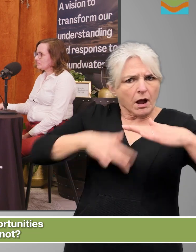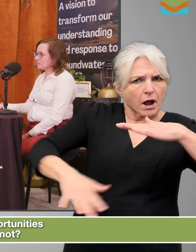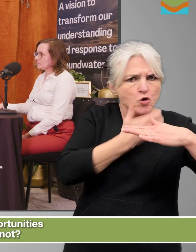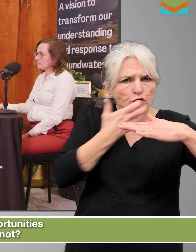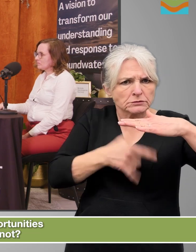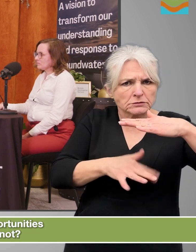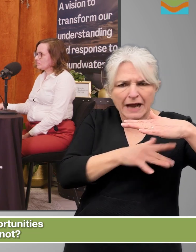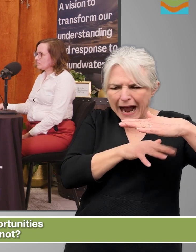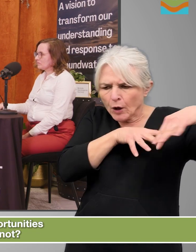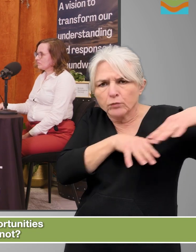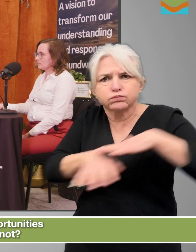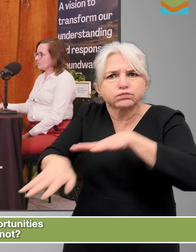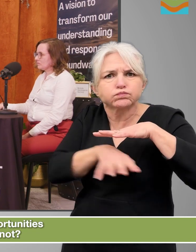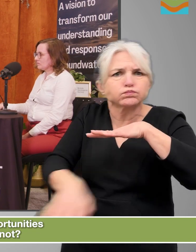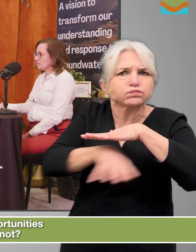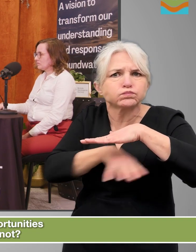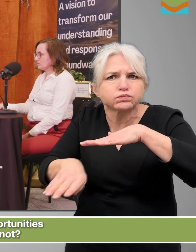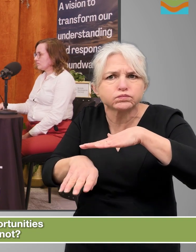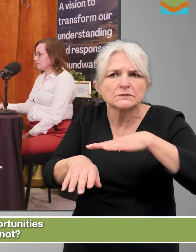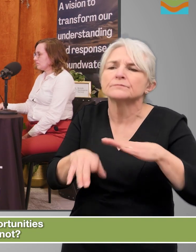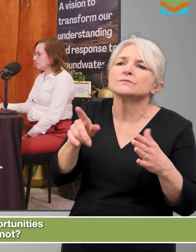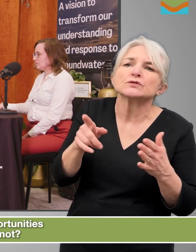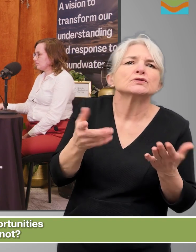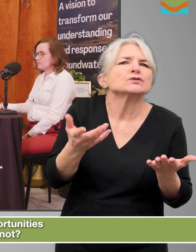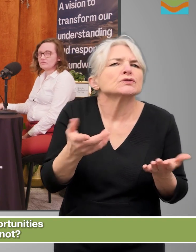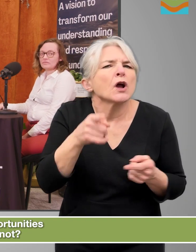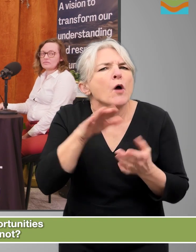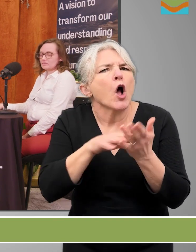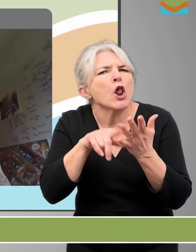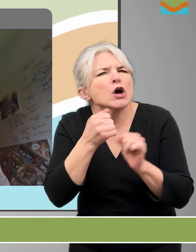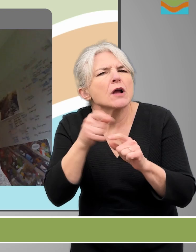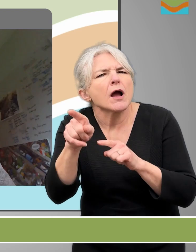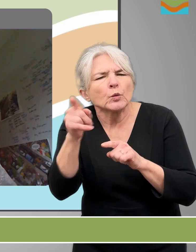it was around exploring the opportunities with the subsurface, was it not? Yeah,